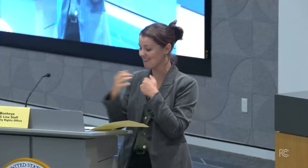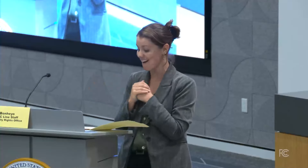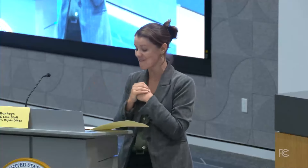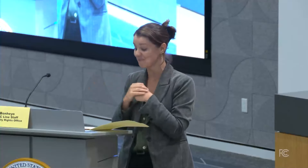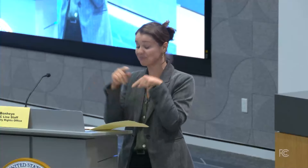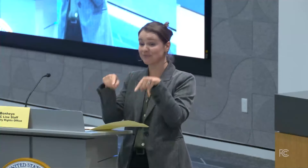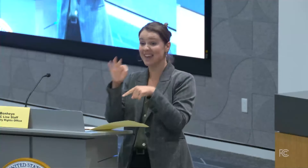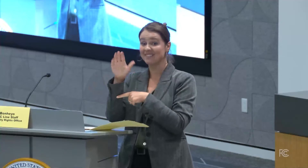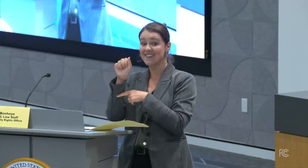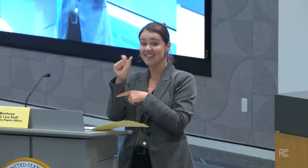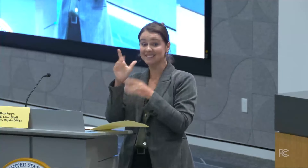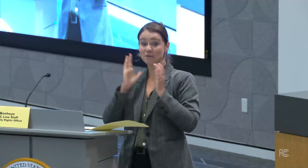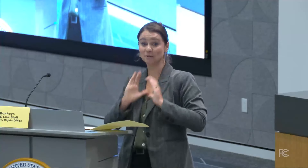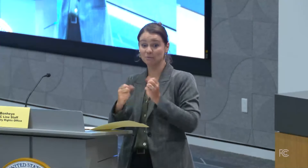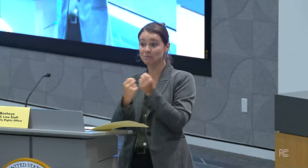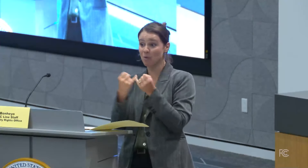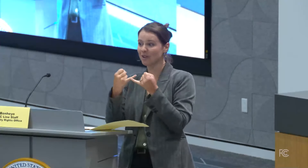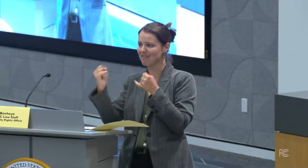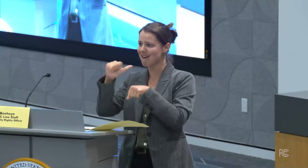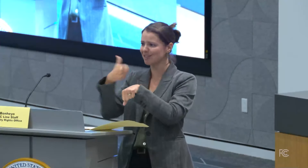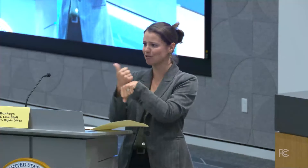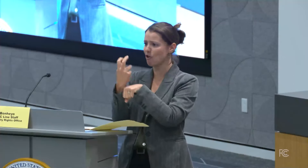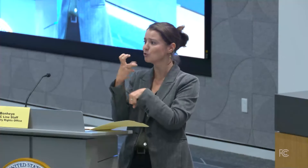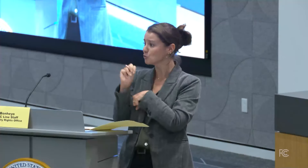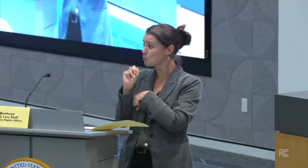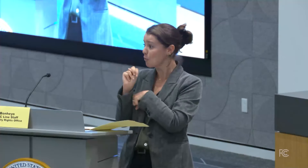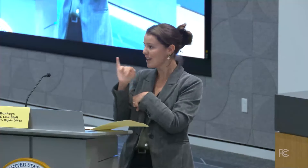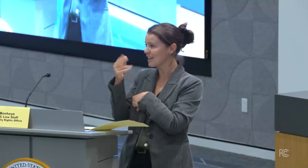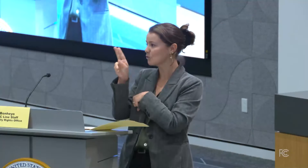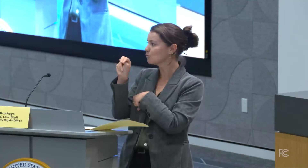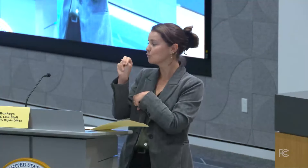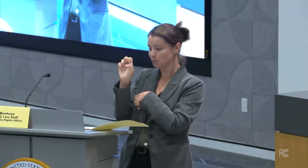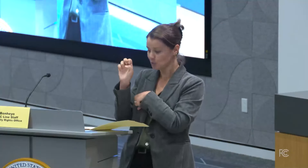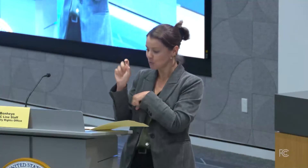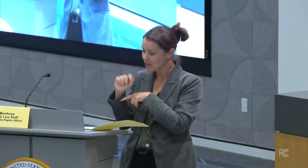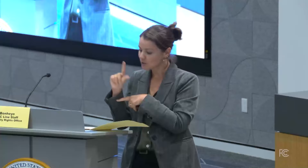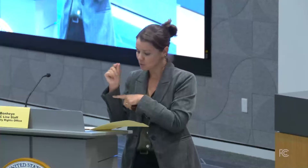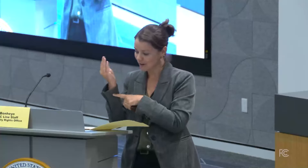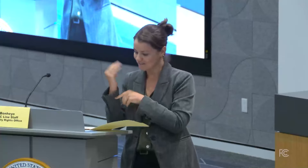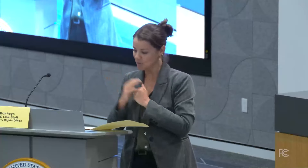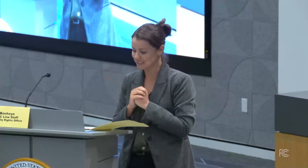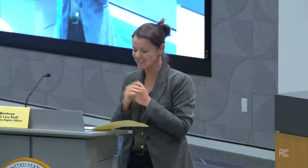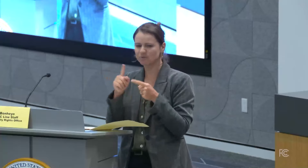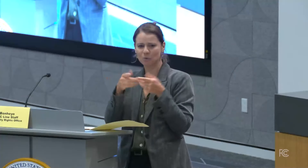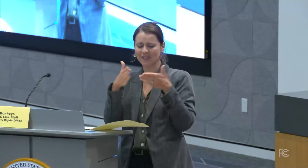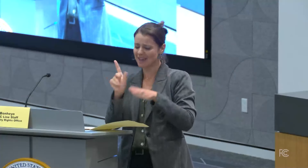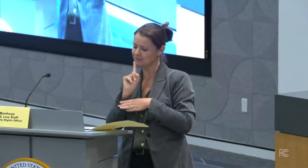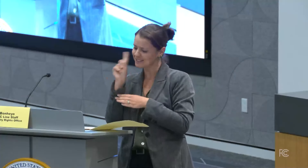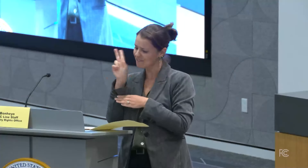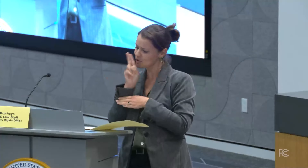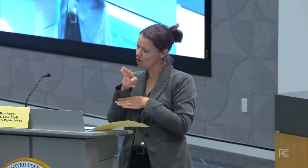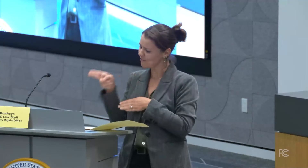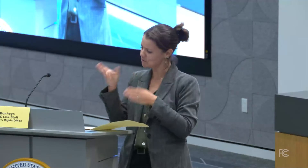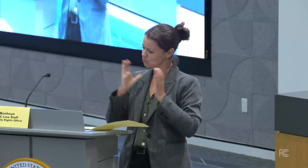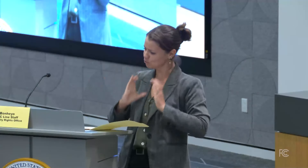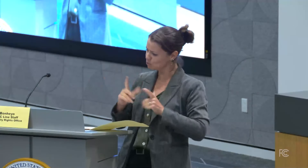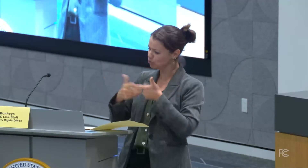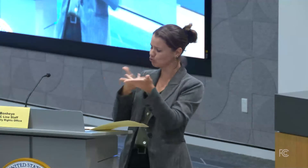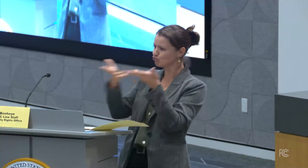SHIRT AND A GRAY BLAZER. LOVELY TO SEE YOU ALL HERE. TODAY WE WOULD LIKE TO TAKE